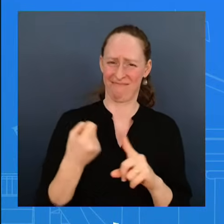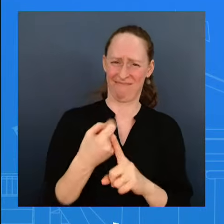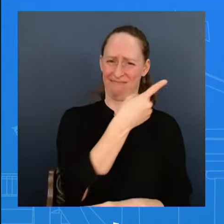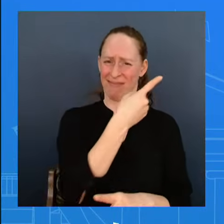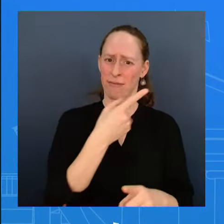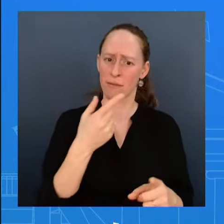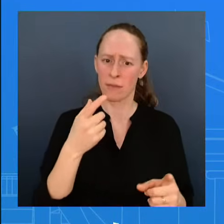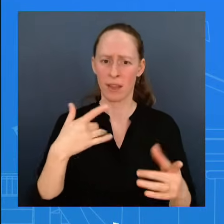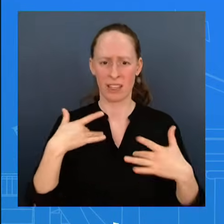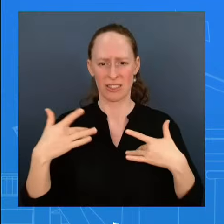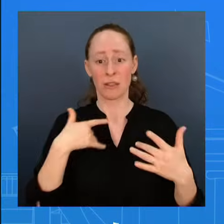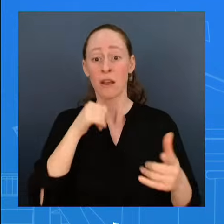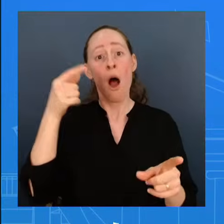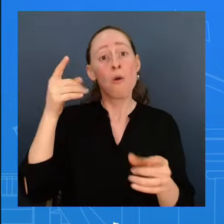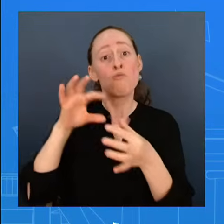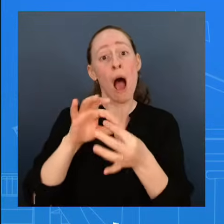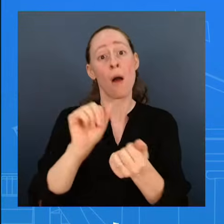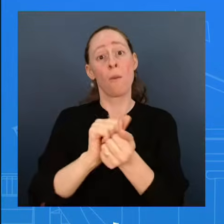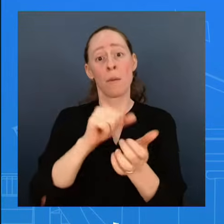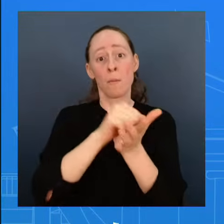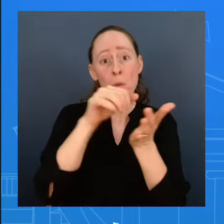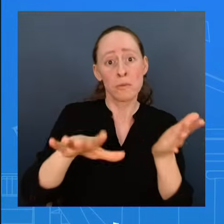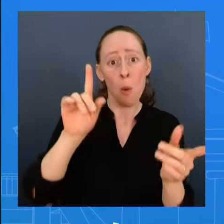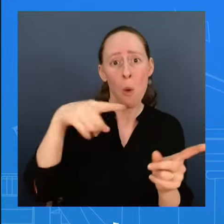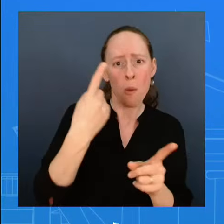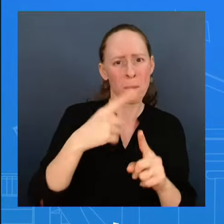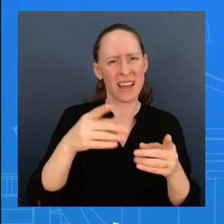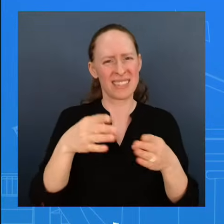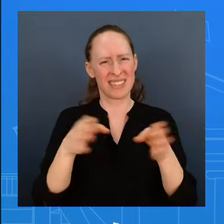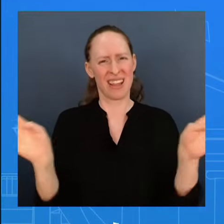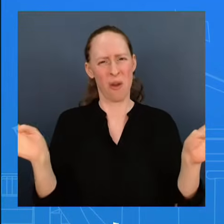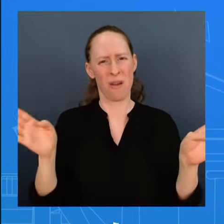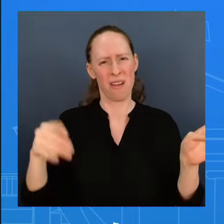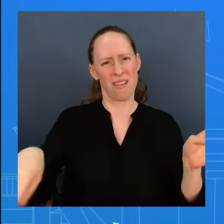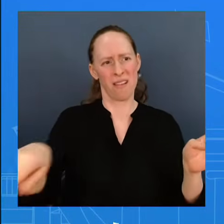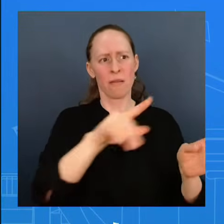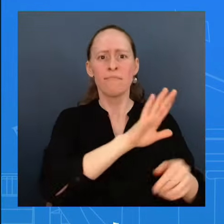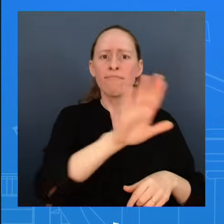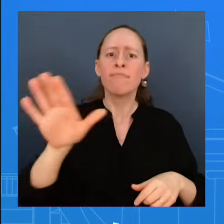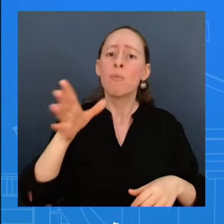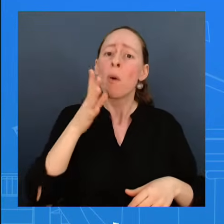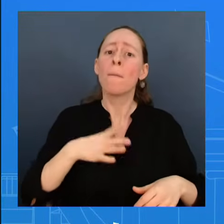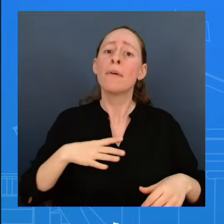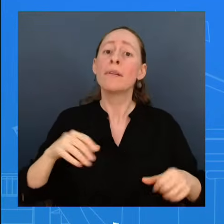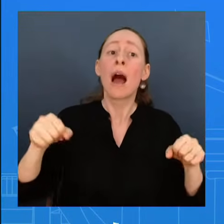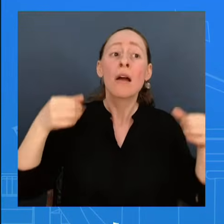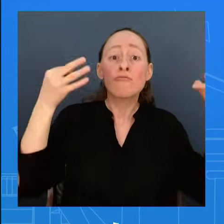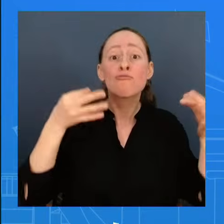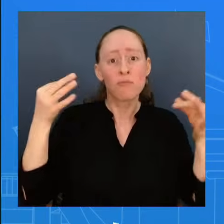on women's reproductive freedom since Roe was overturned. In states across the country, women's health